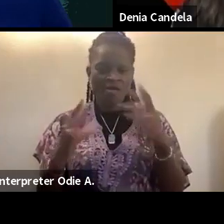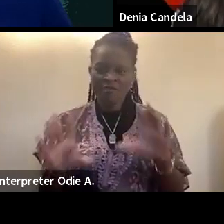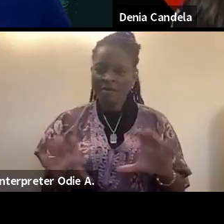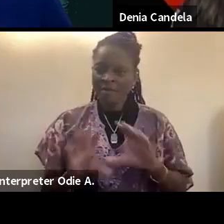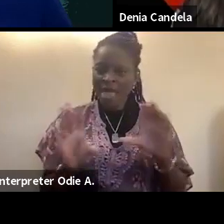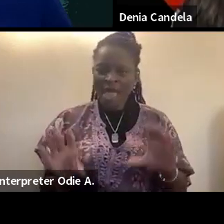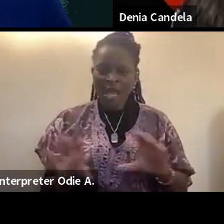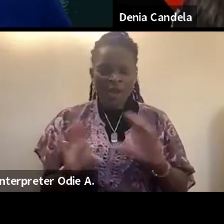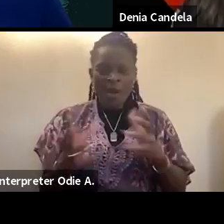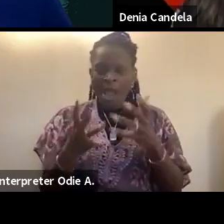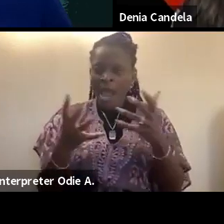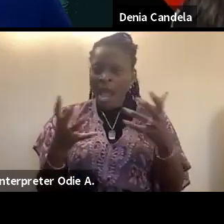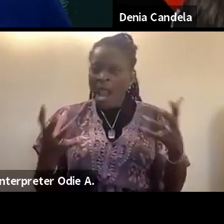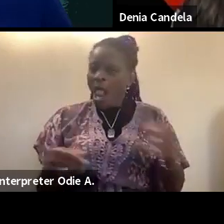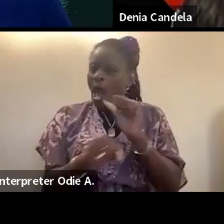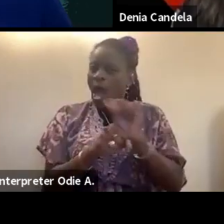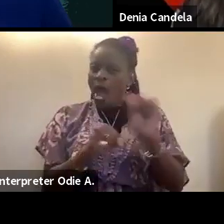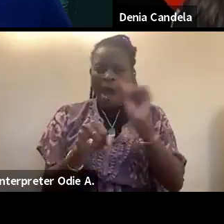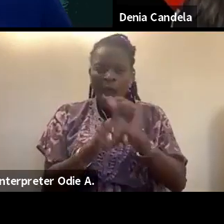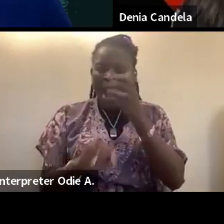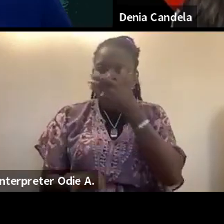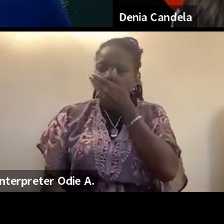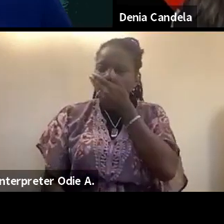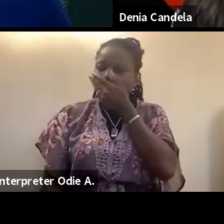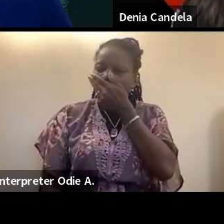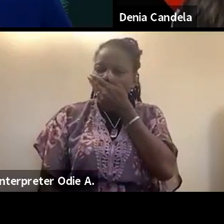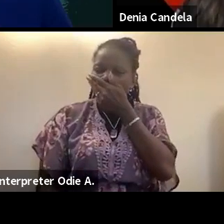a lot of work to make sure that people have access to